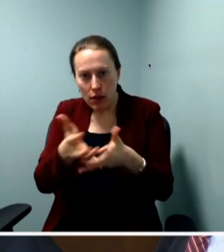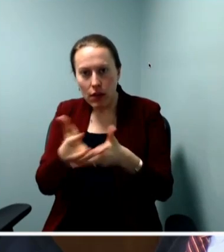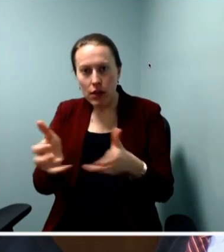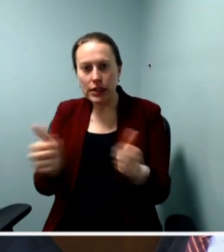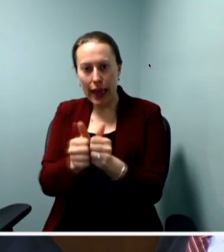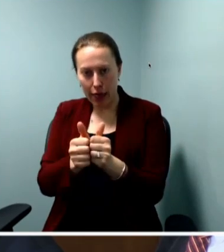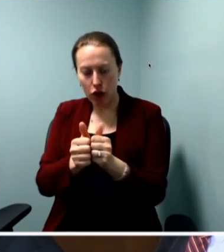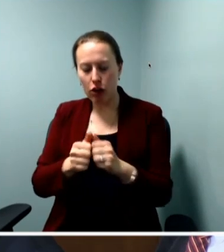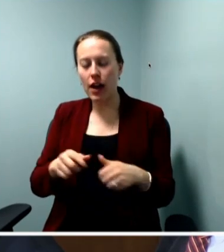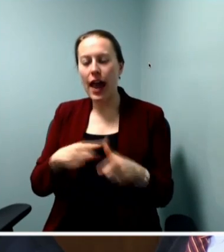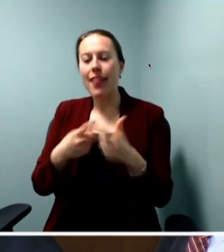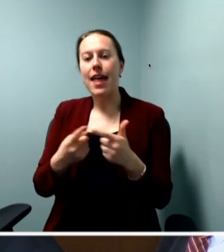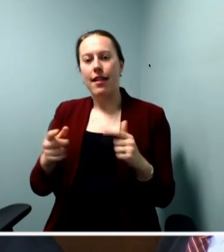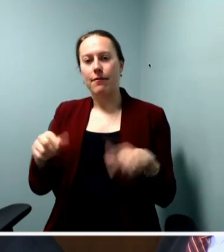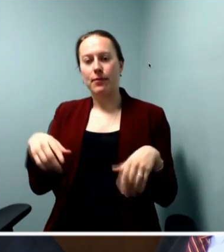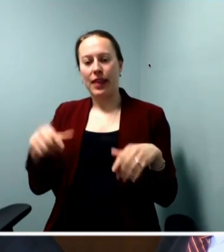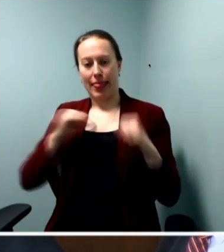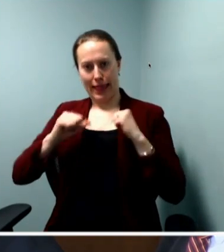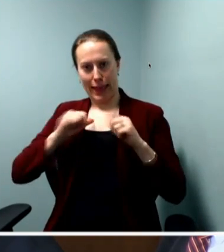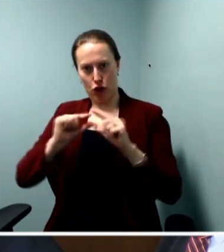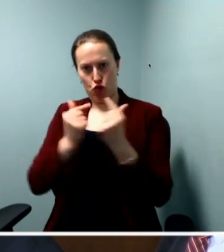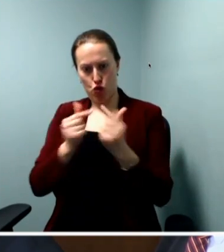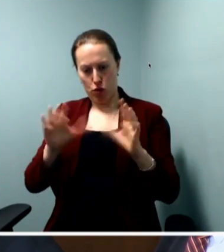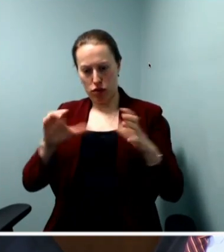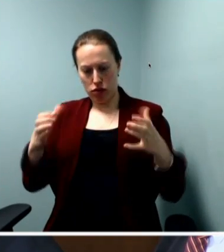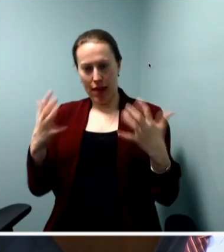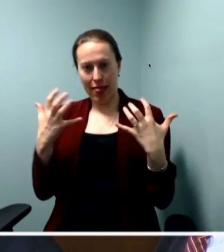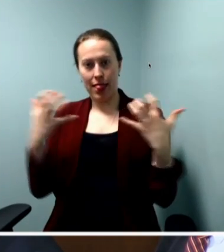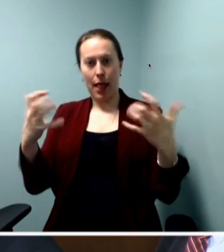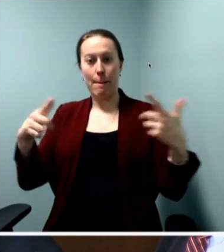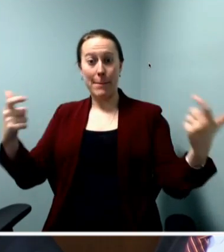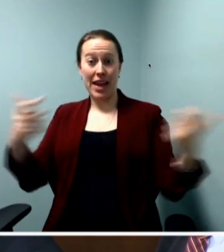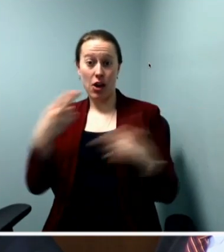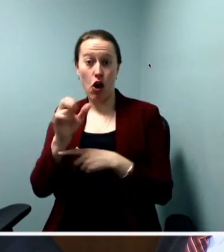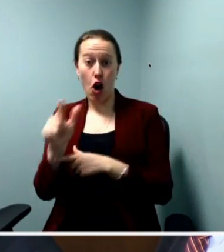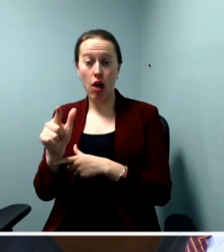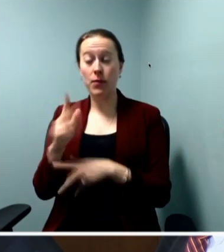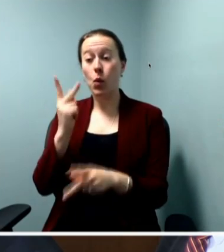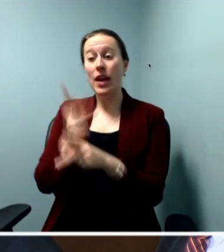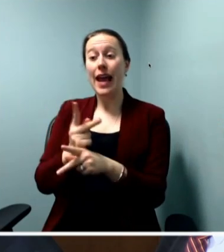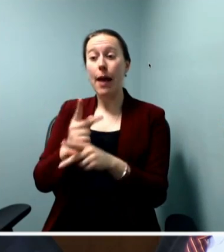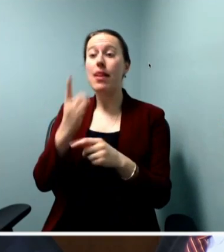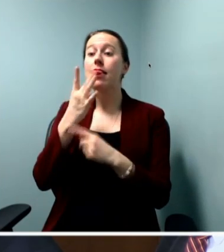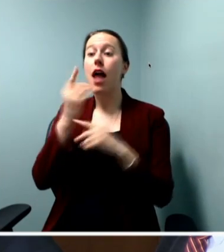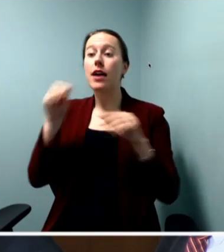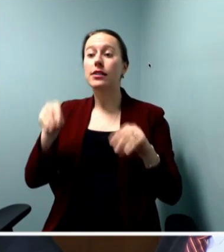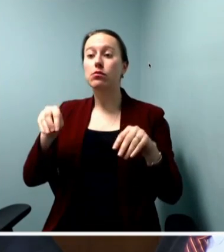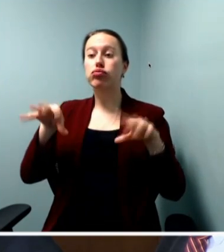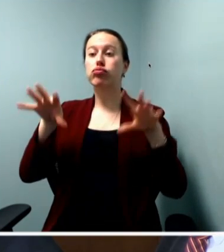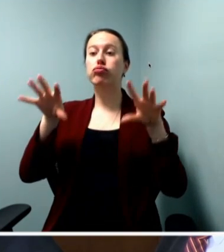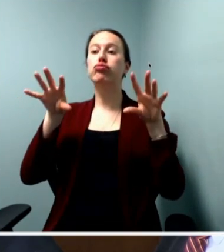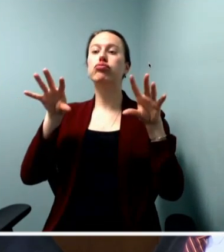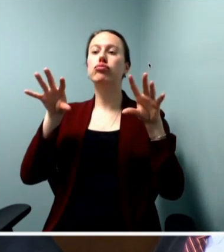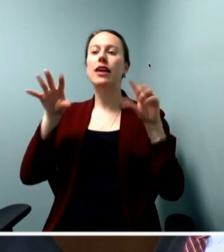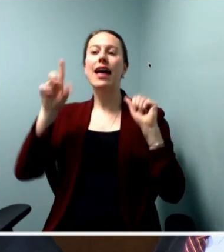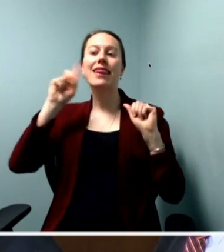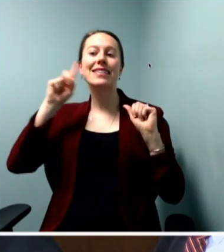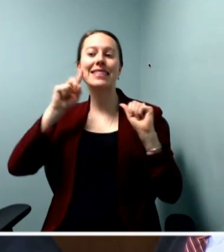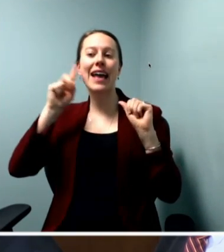and basically we... kept the lights up a little bit. We lowered the sound levels. We didn't change any content.